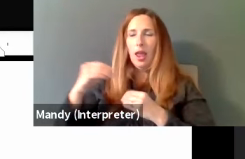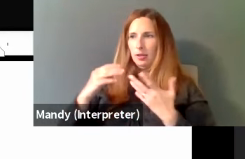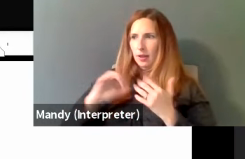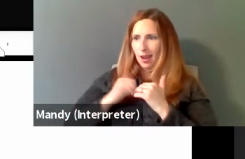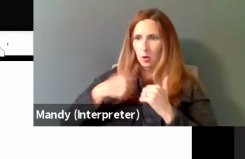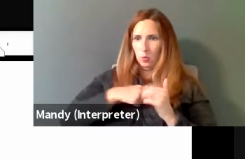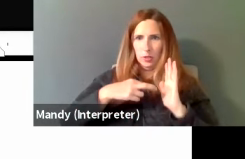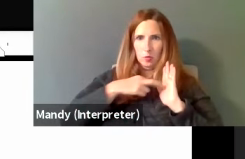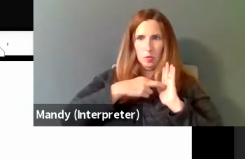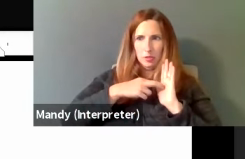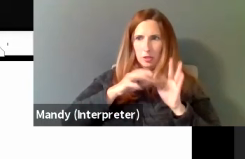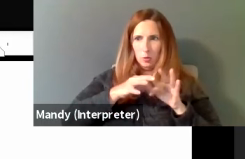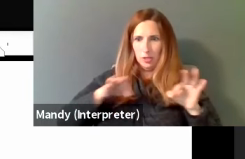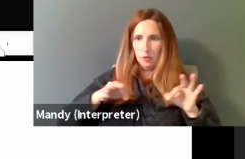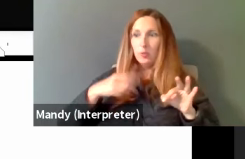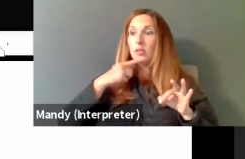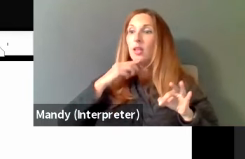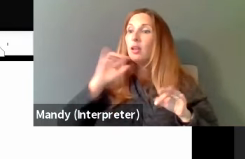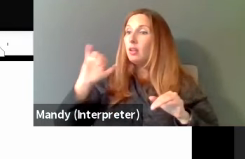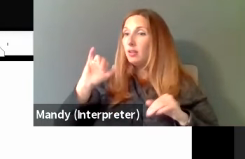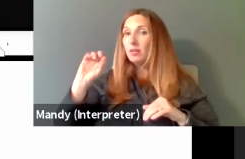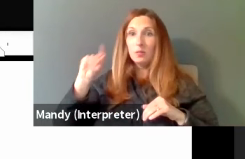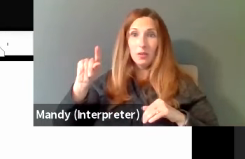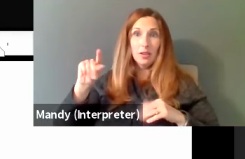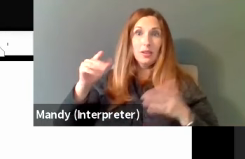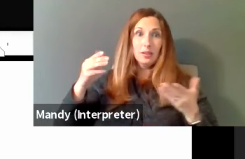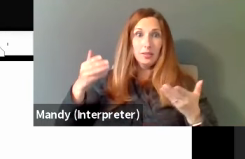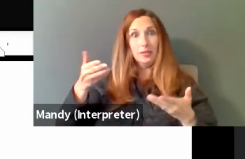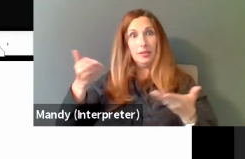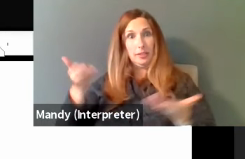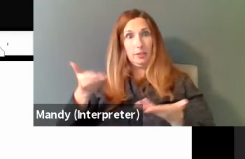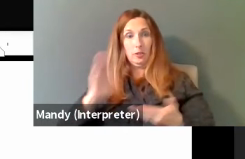and kind of say, okay, so here in our organization